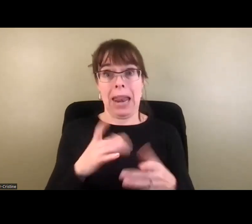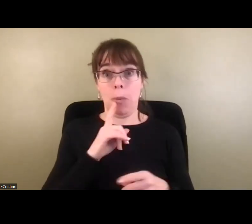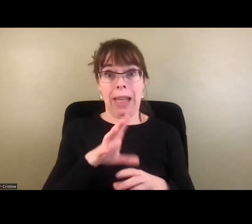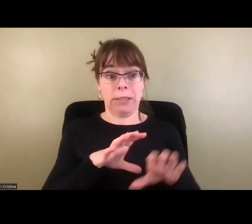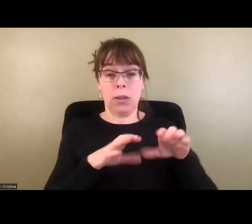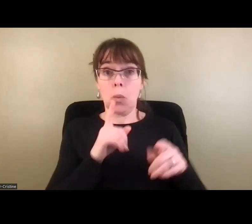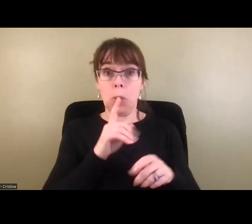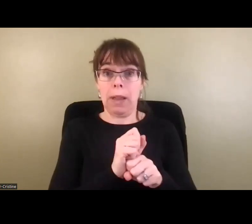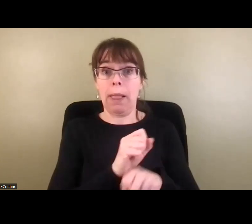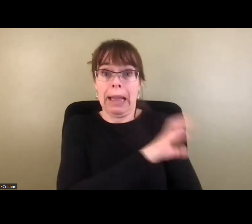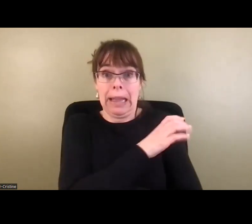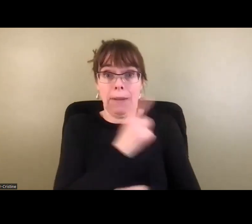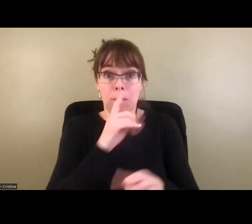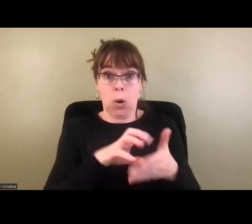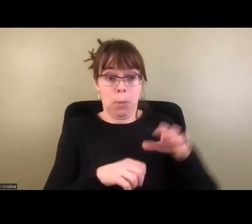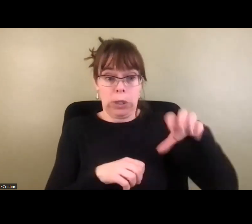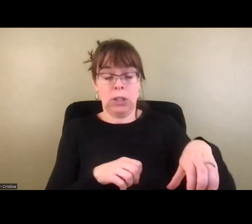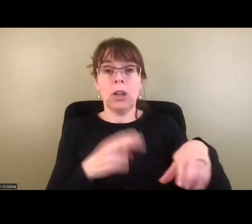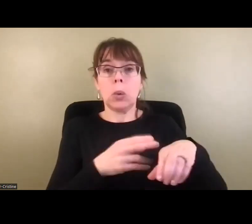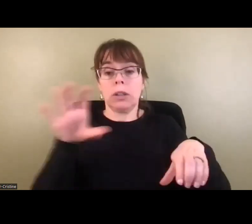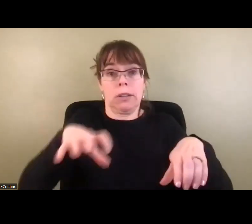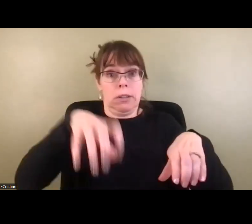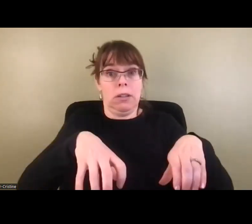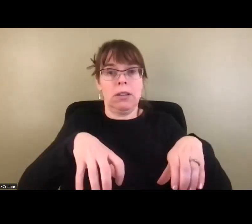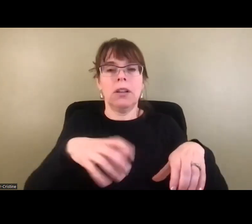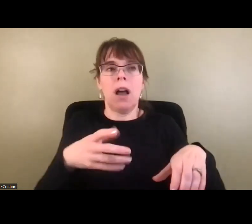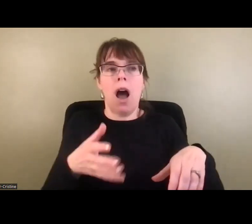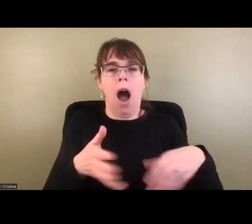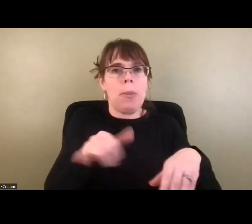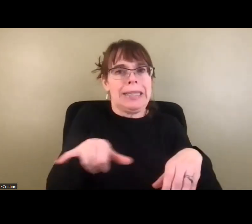and use similar branding or names to confuse folks.